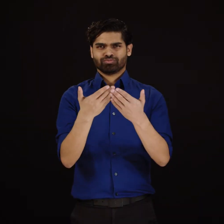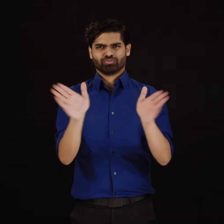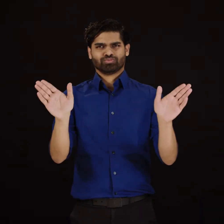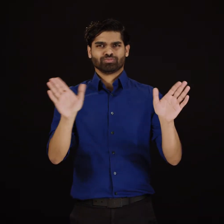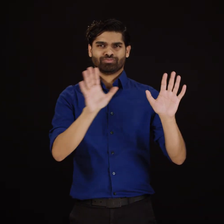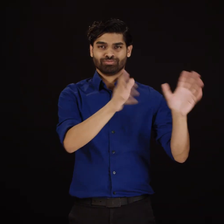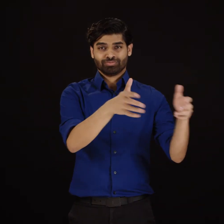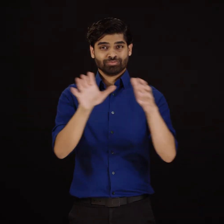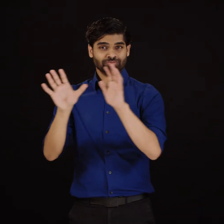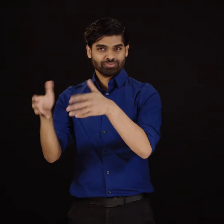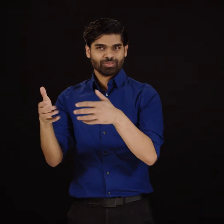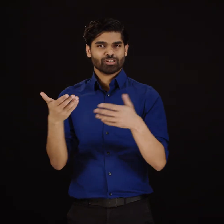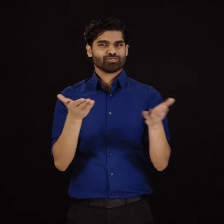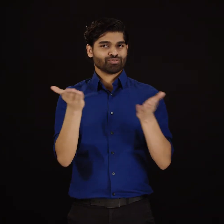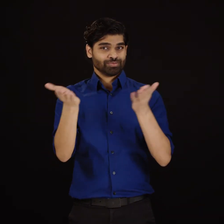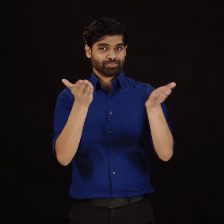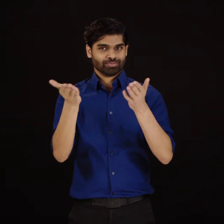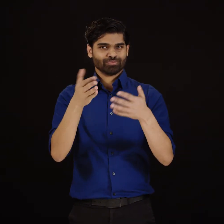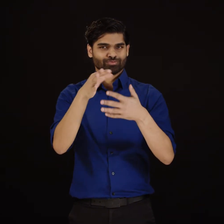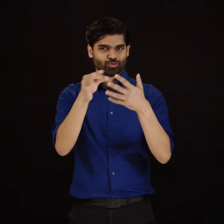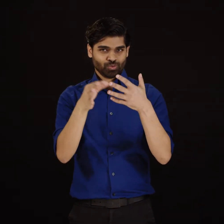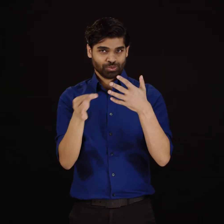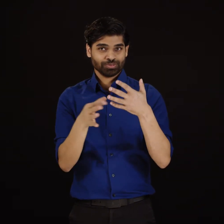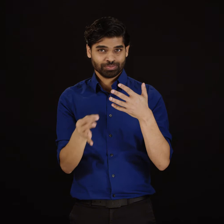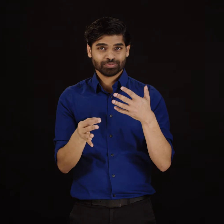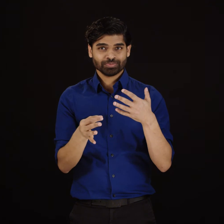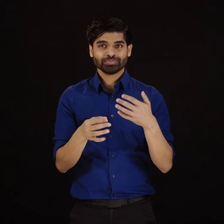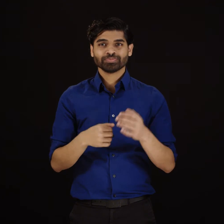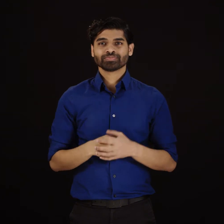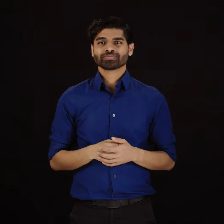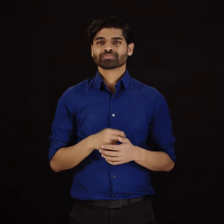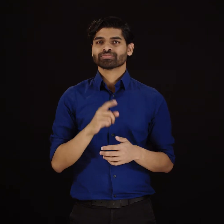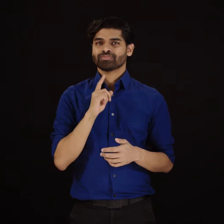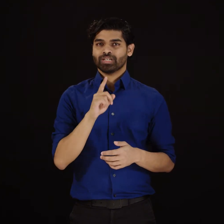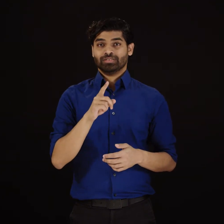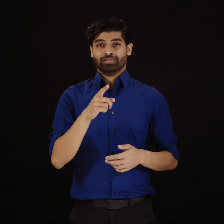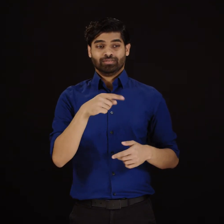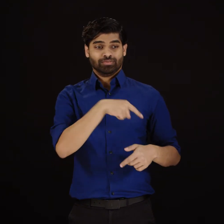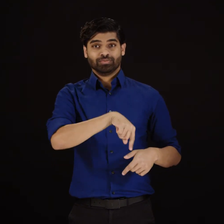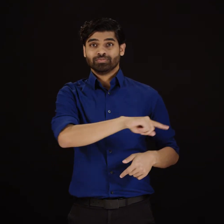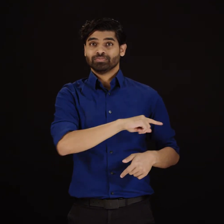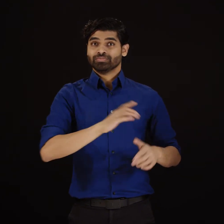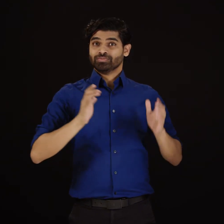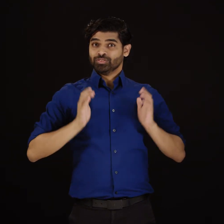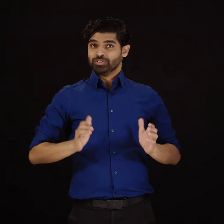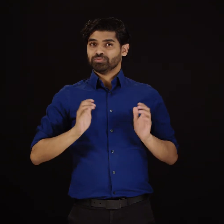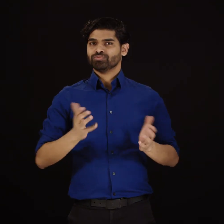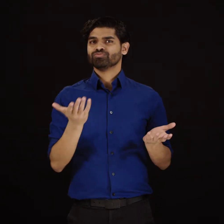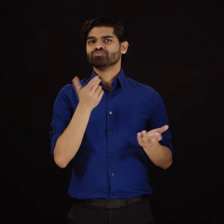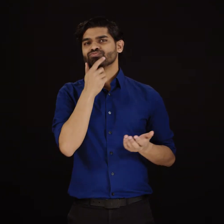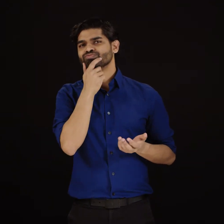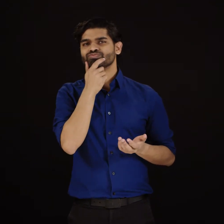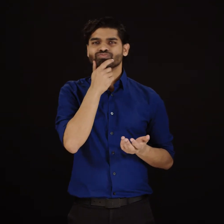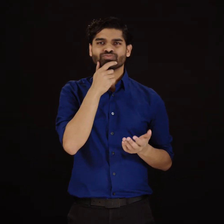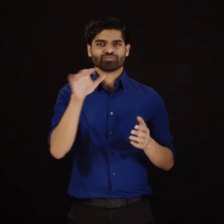Two broad categories of Service Options are available to customers interested in acquiring wireless service: